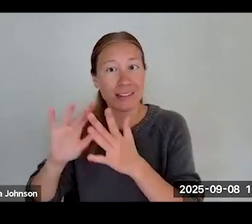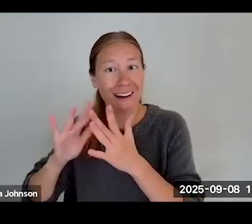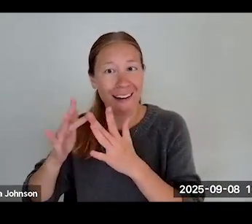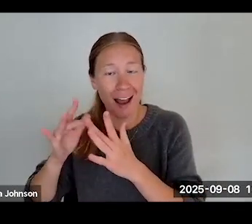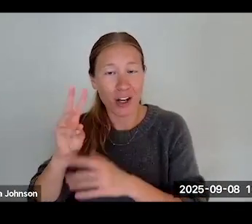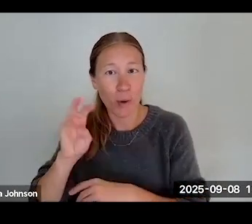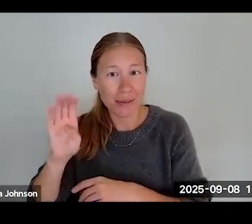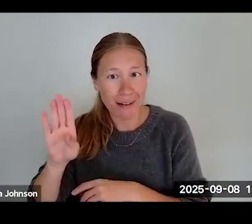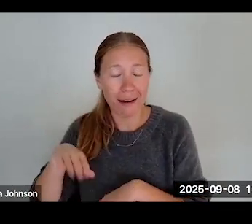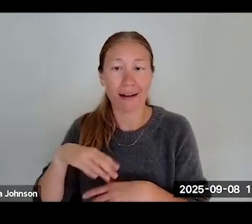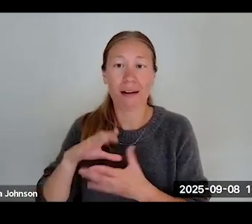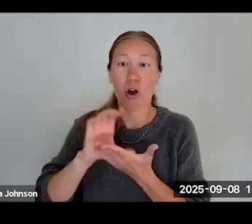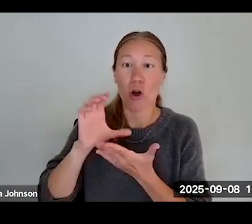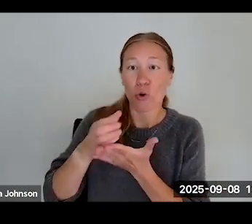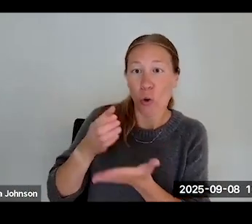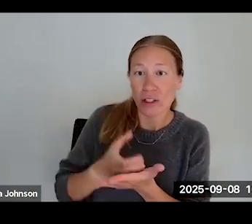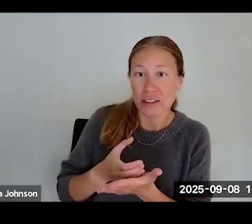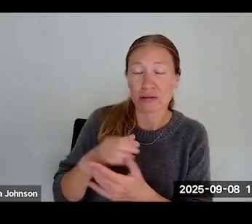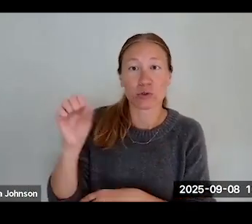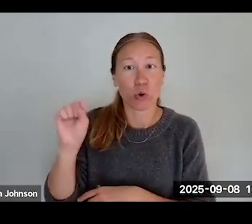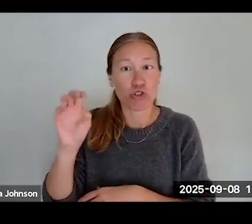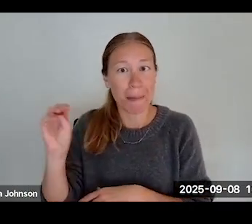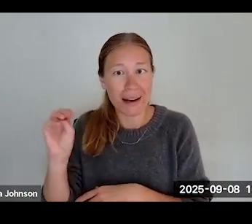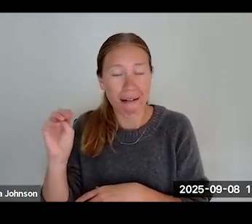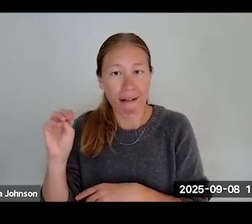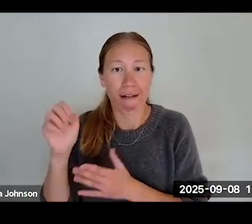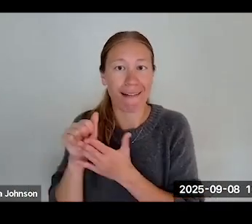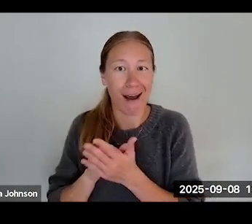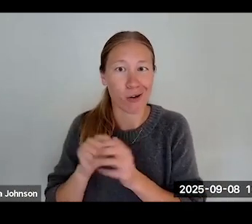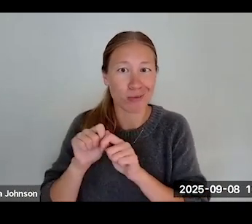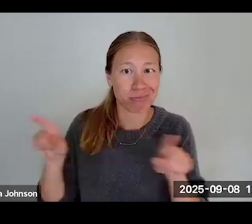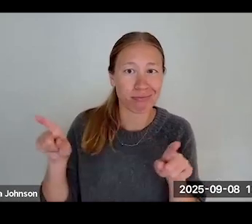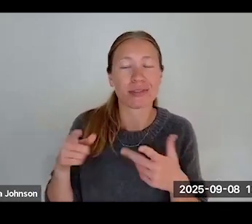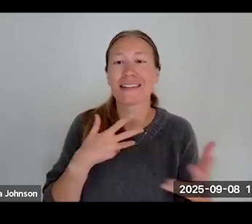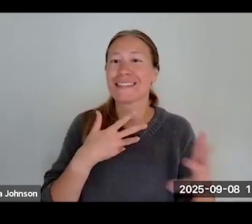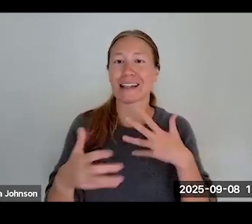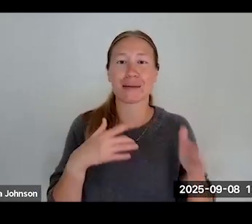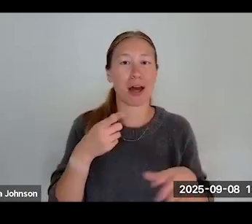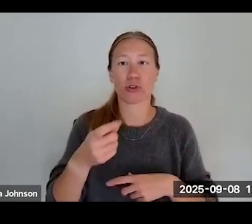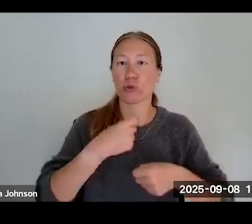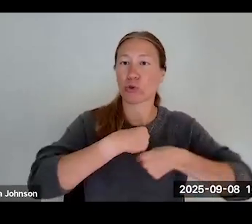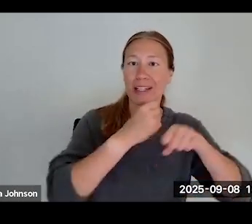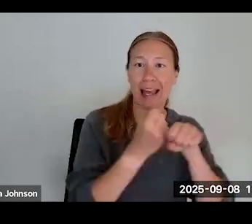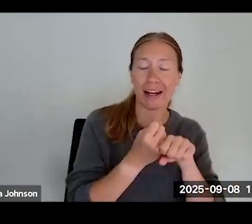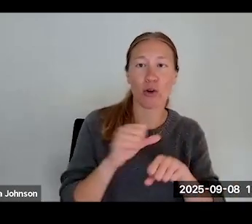courses, or social media accounts. And this is regardless of whether or not you created the documents.